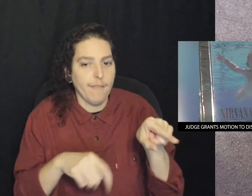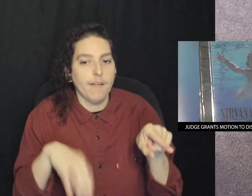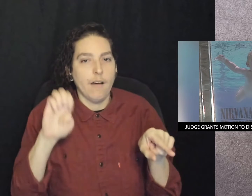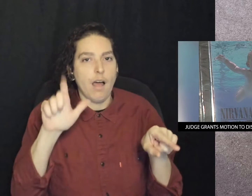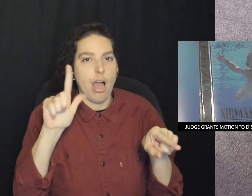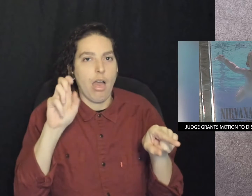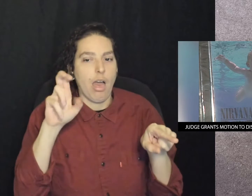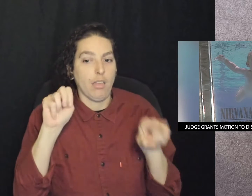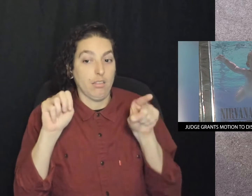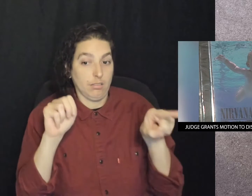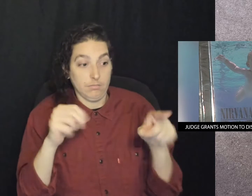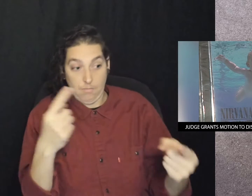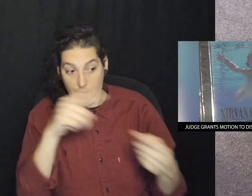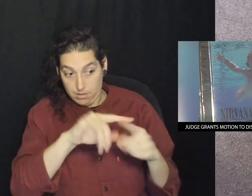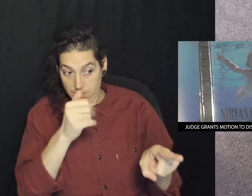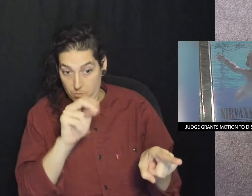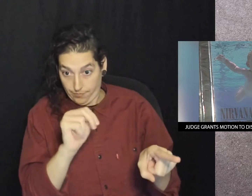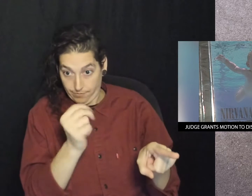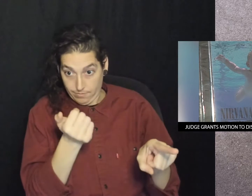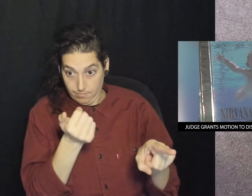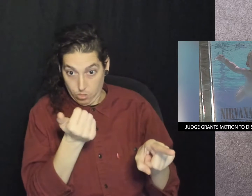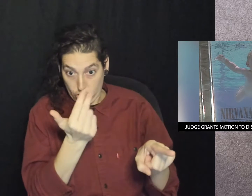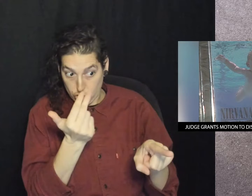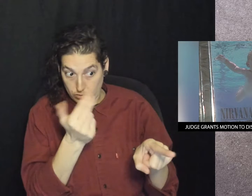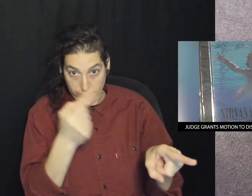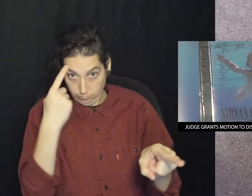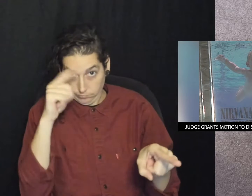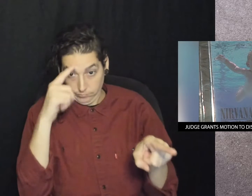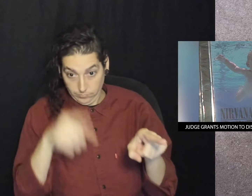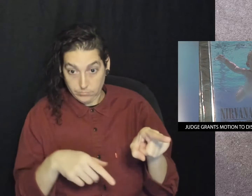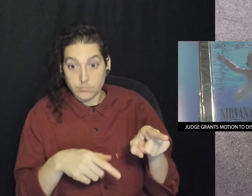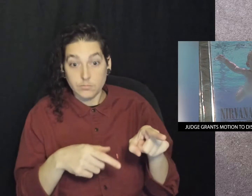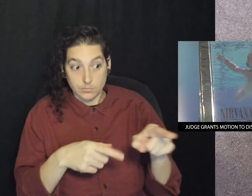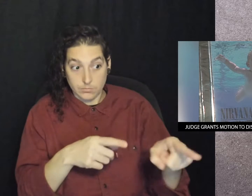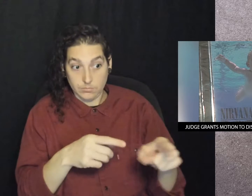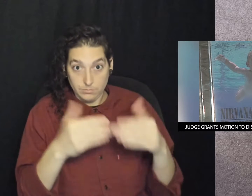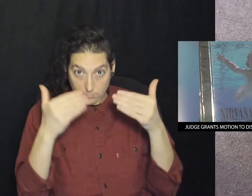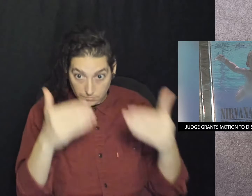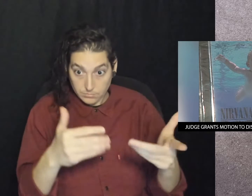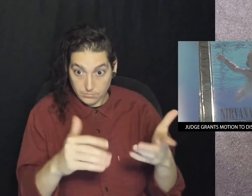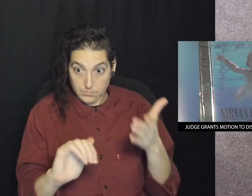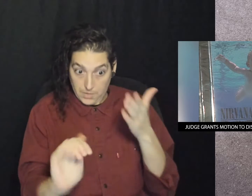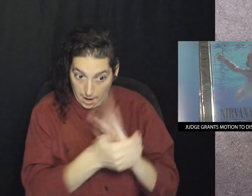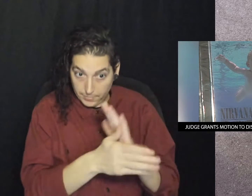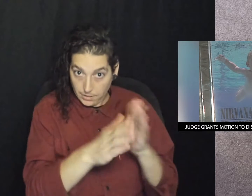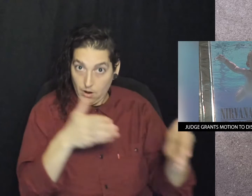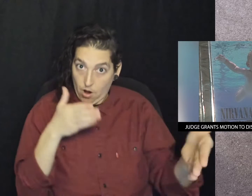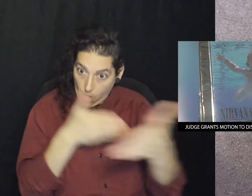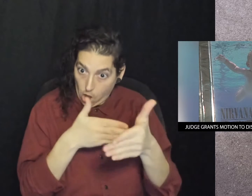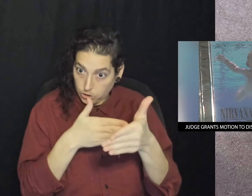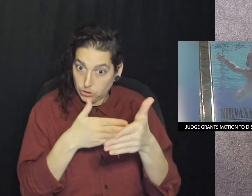however the judge also gave Elden until January 13 to amend his lawsuit